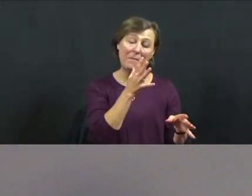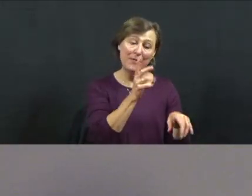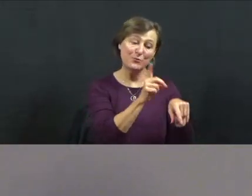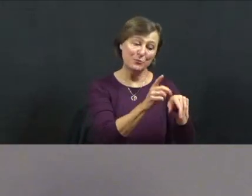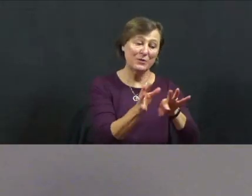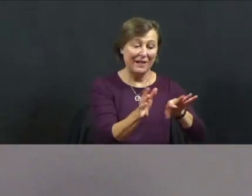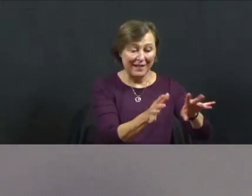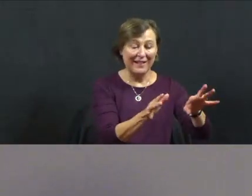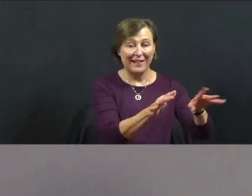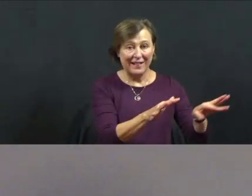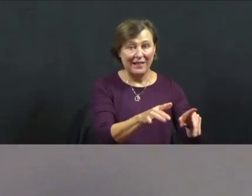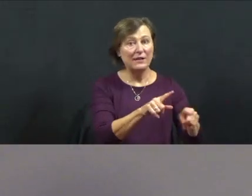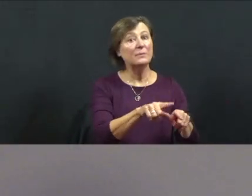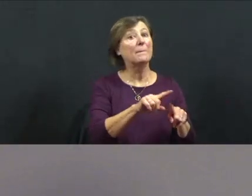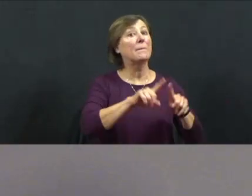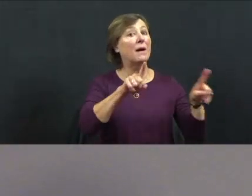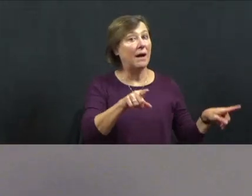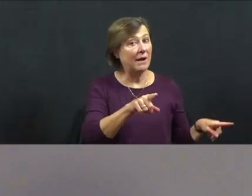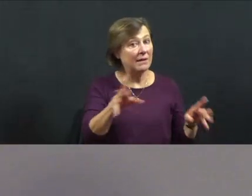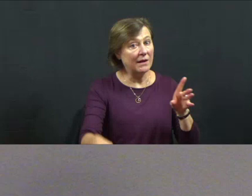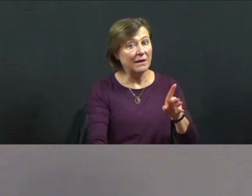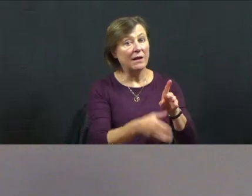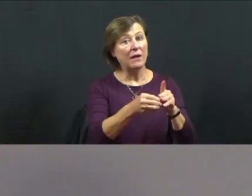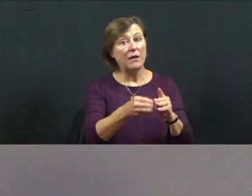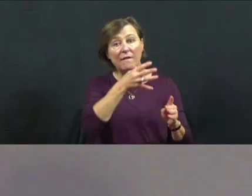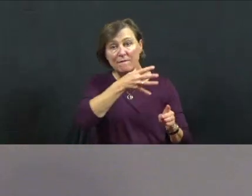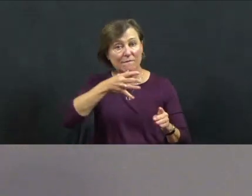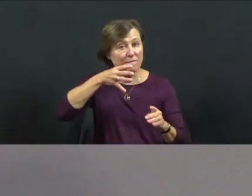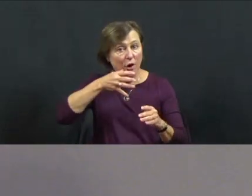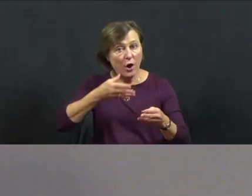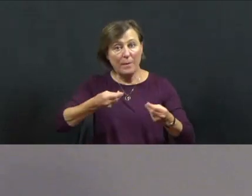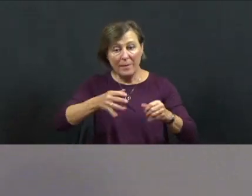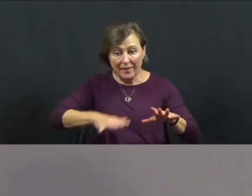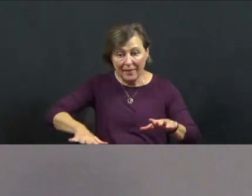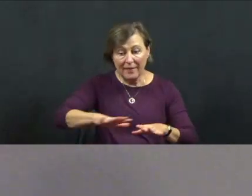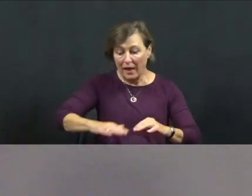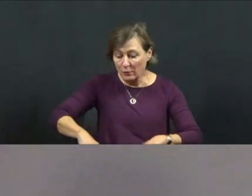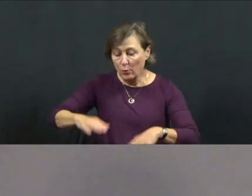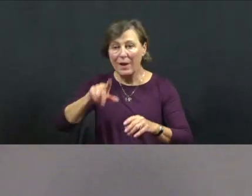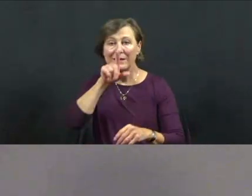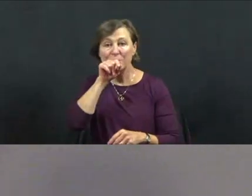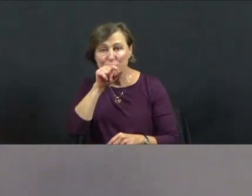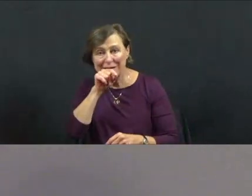to farm the land, raise the chickens and cows, chop the wood,